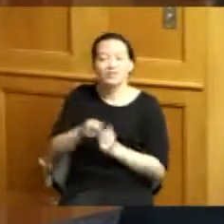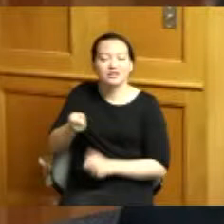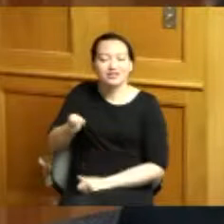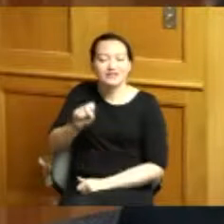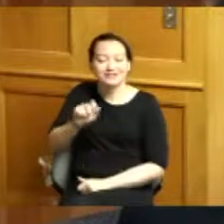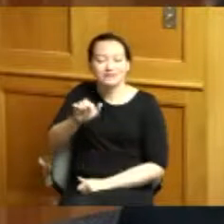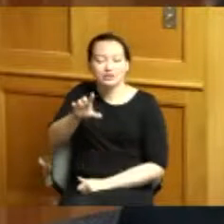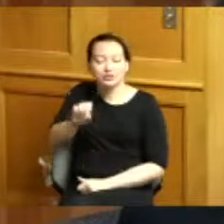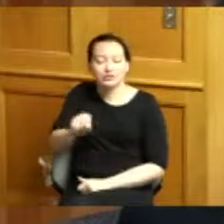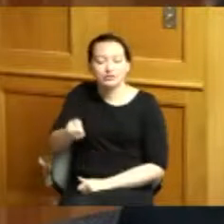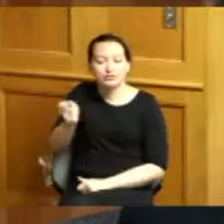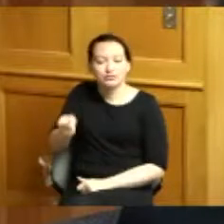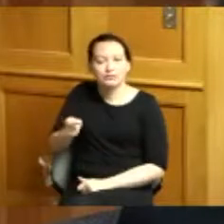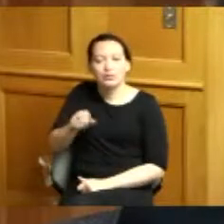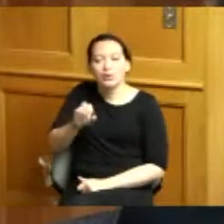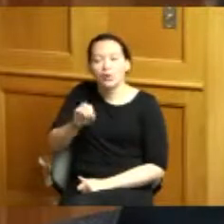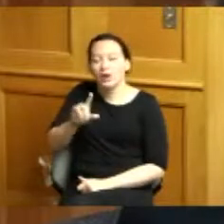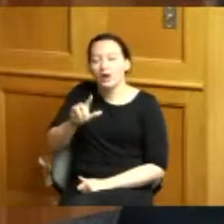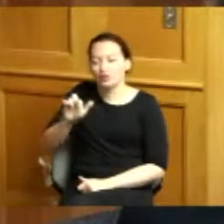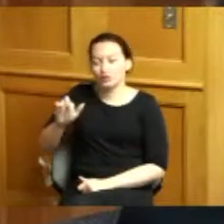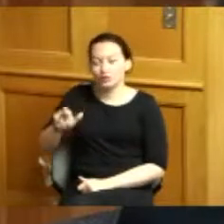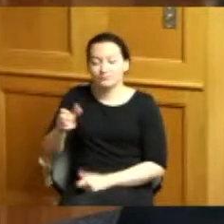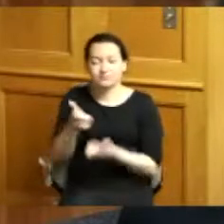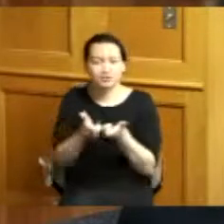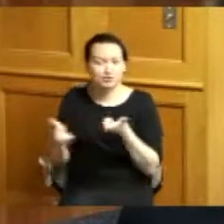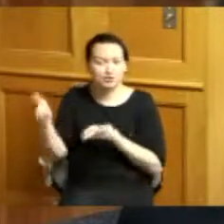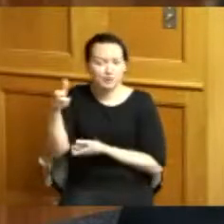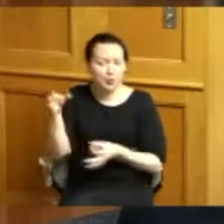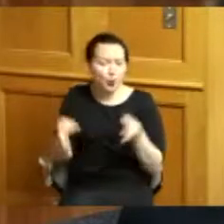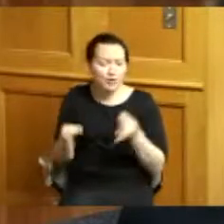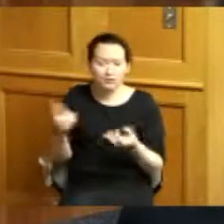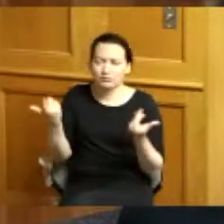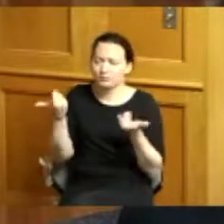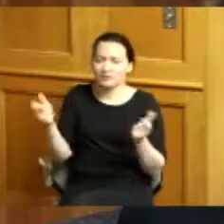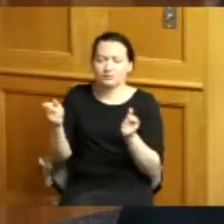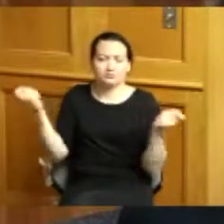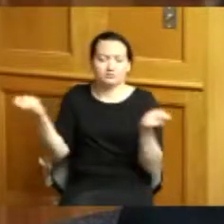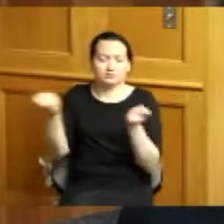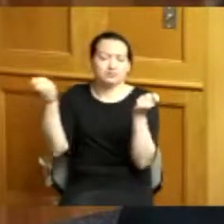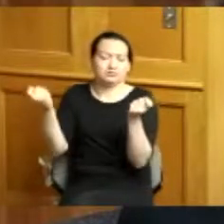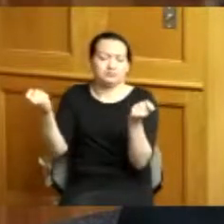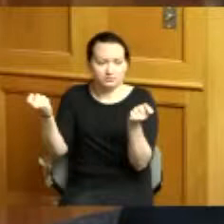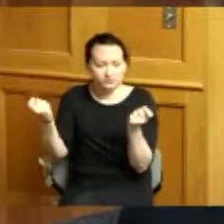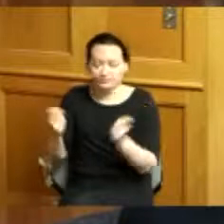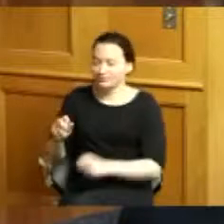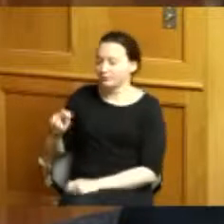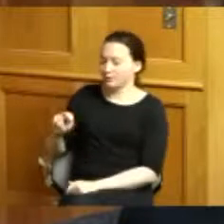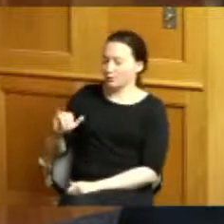O'Connor from the Supreme Court that was a big celebration about what Nicole Sanders the Judge